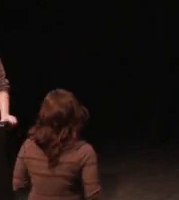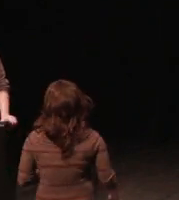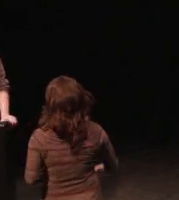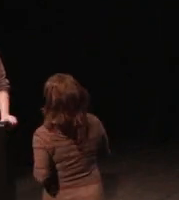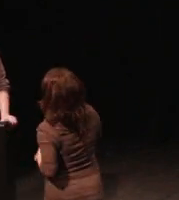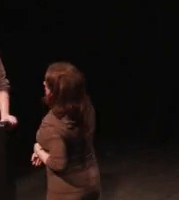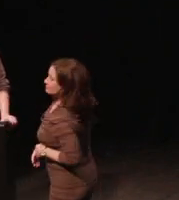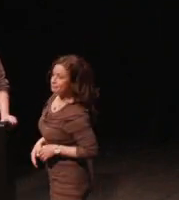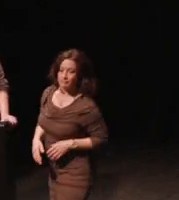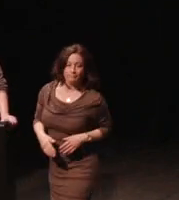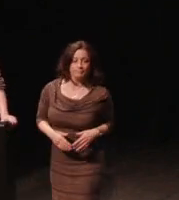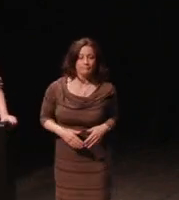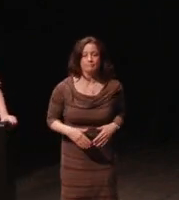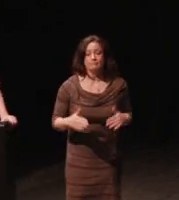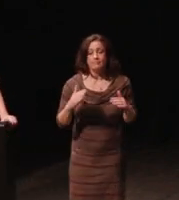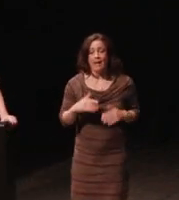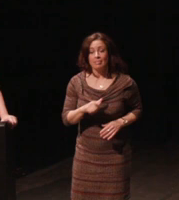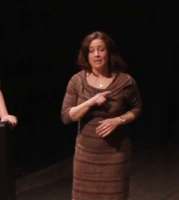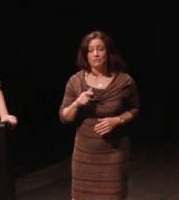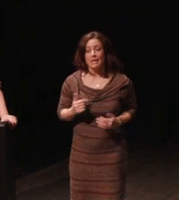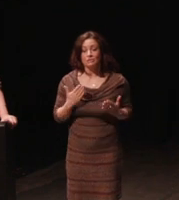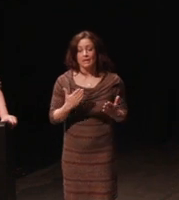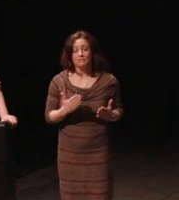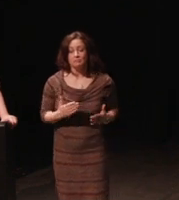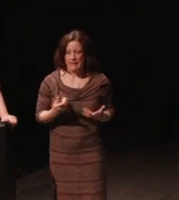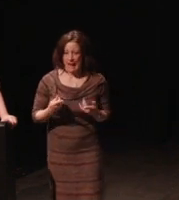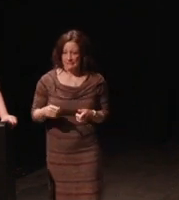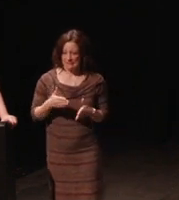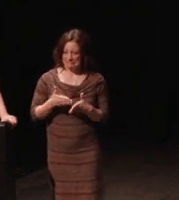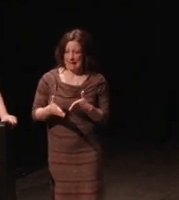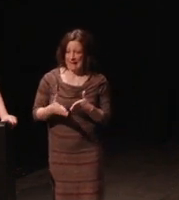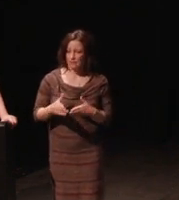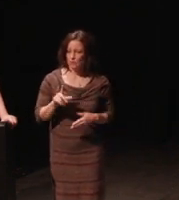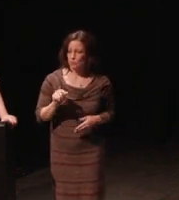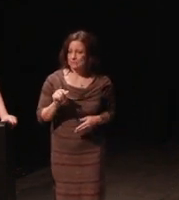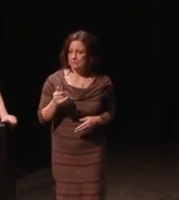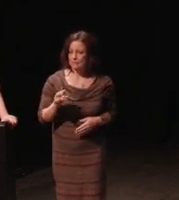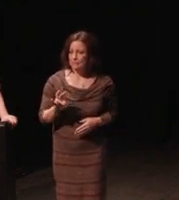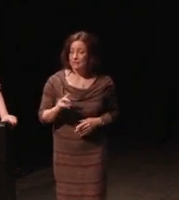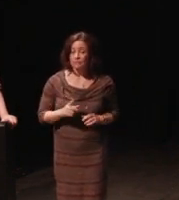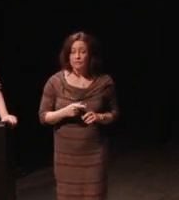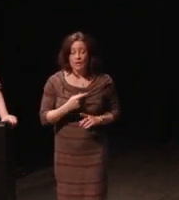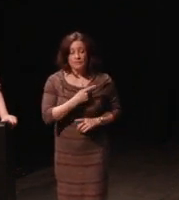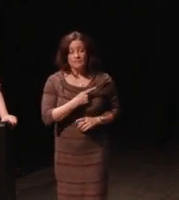right at the ends of 2017. The first one is one that I know